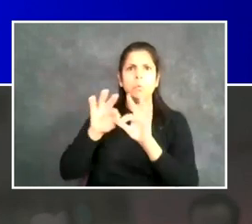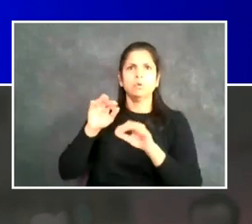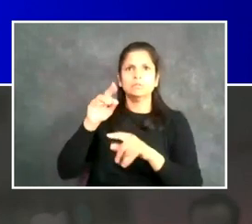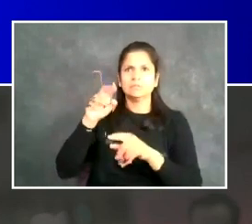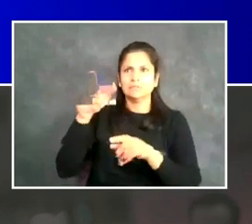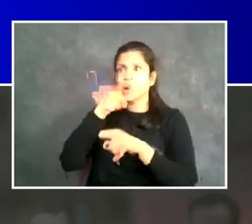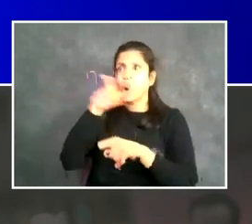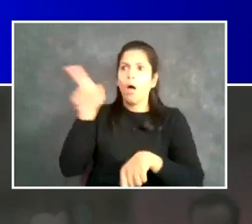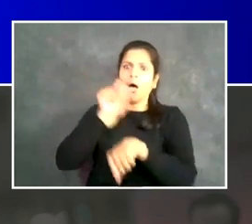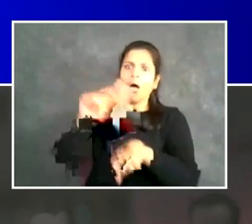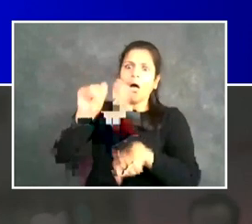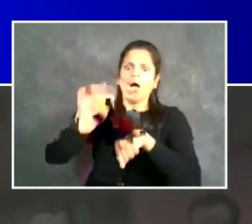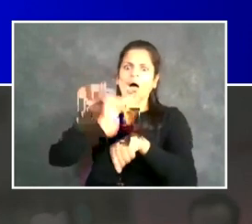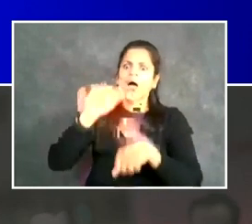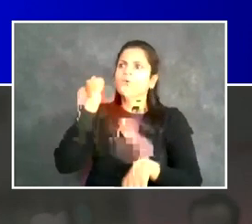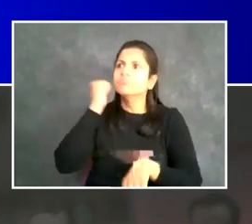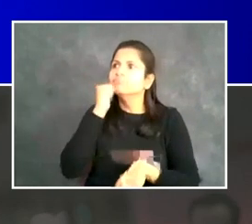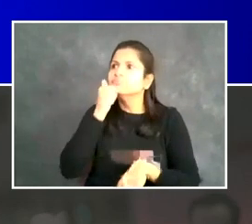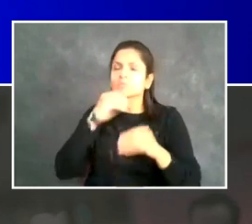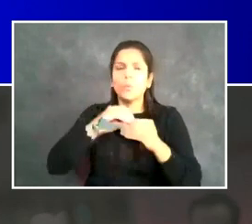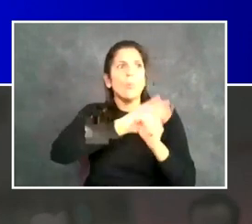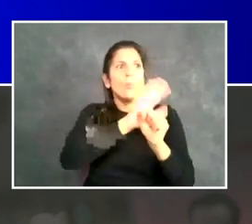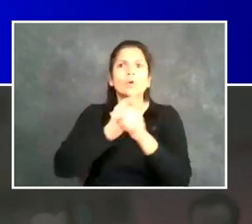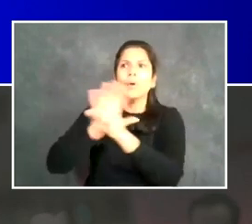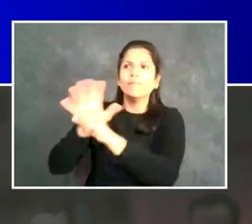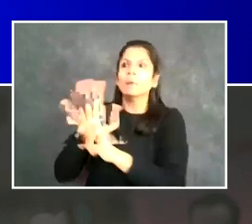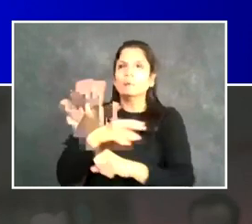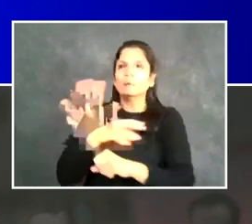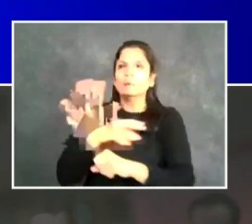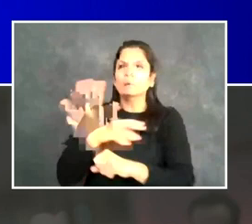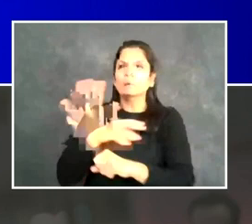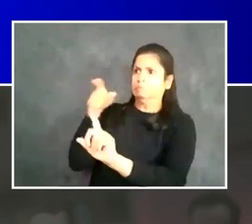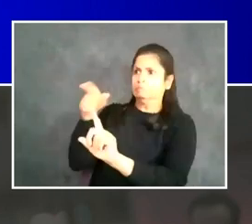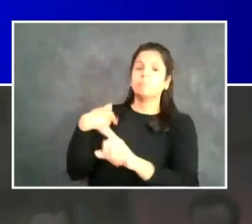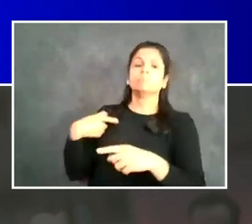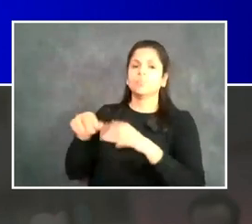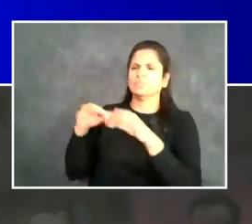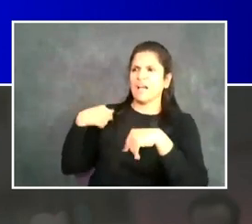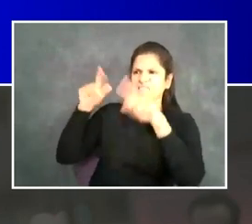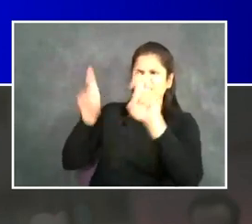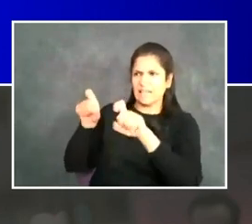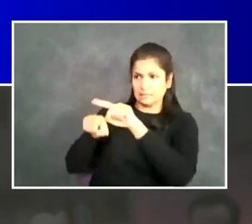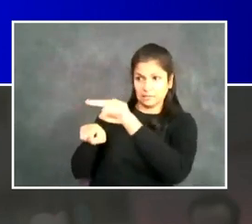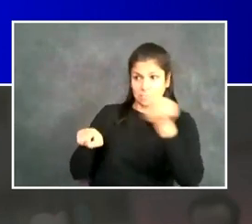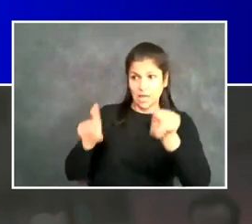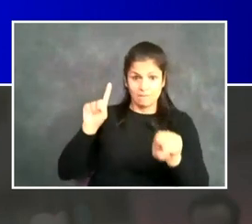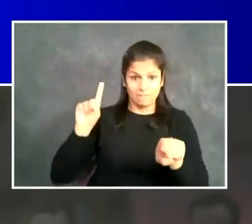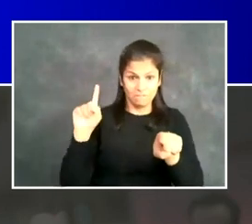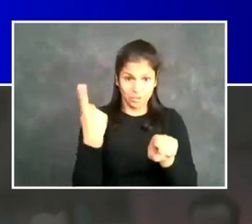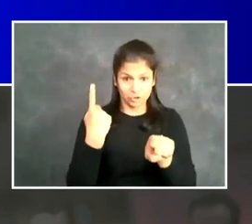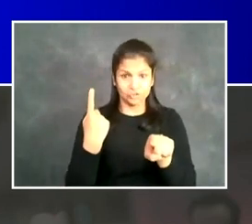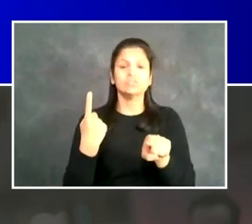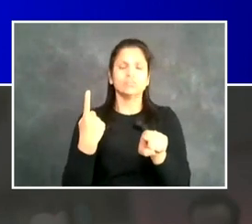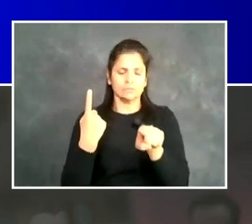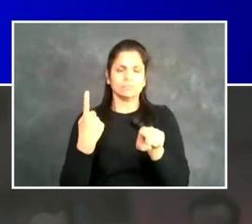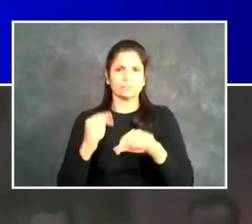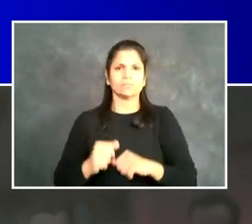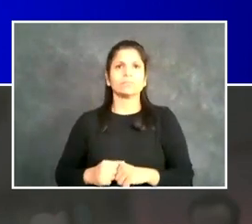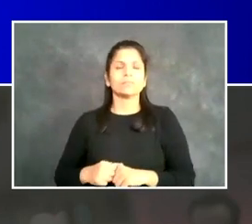THIS OPPORTUNITY AND NOW IT WILL BE PROVIDED FOR ALL WHO WANT IT. SO, THINKING ABOUT OUR